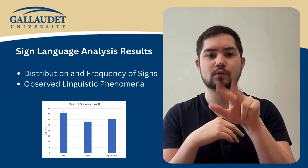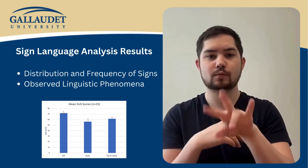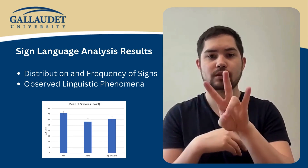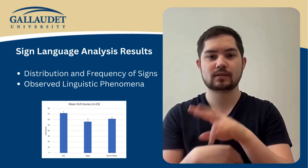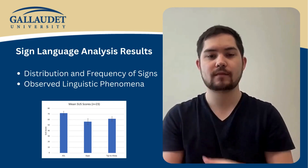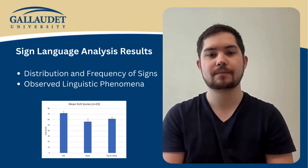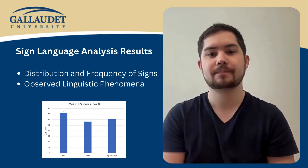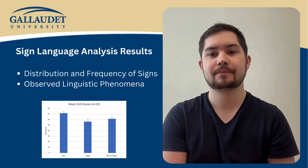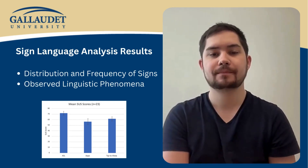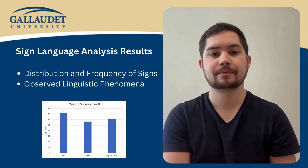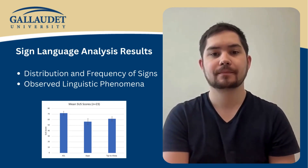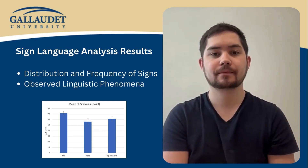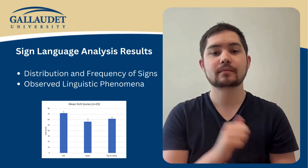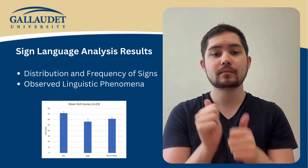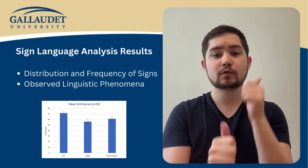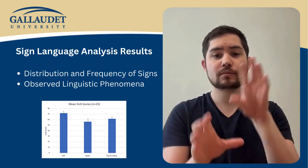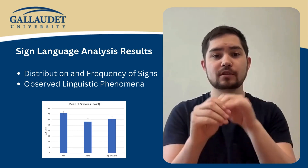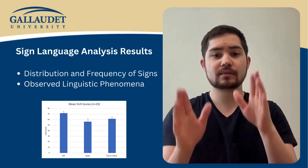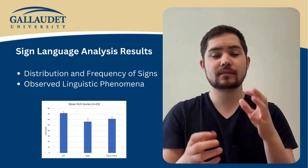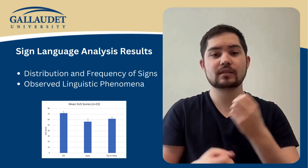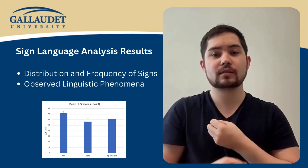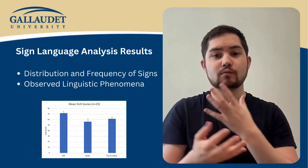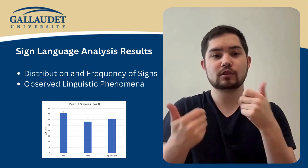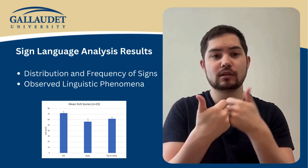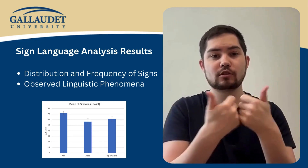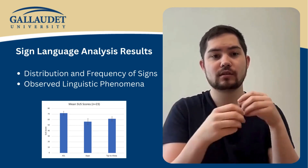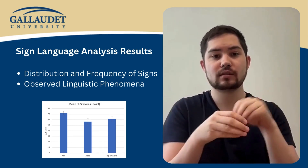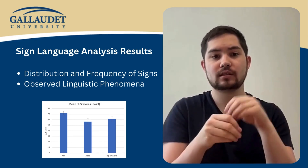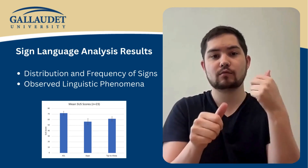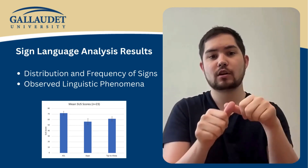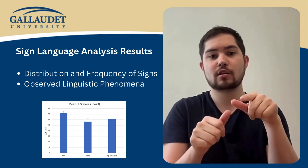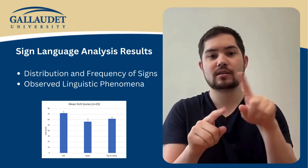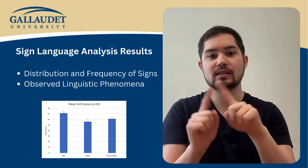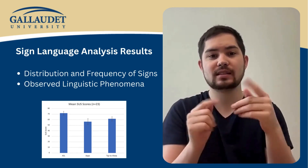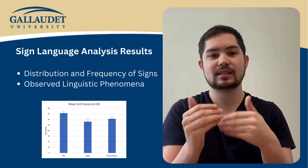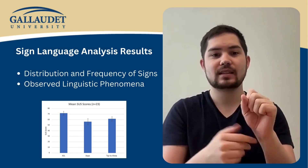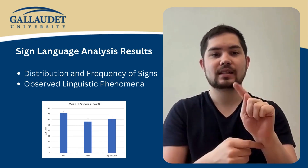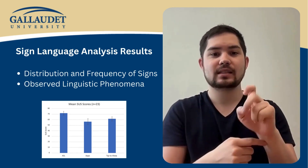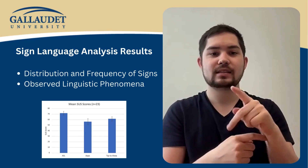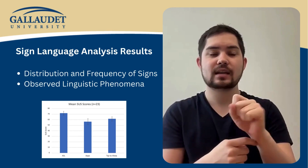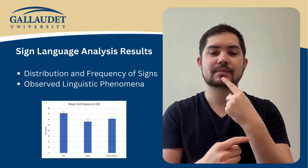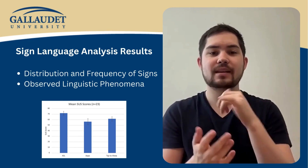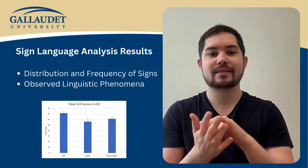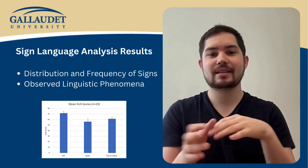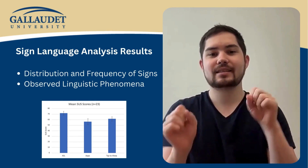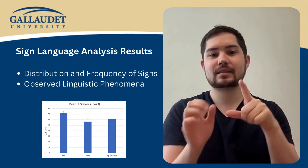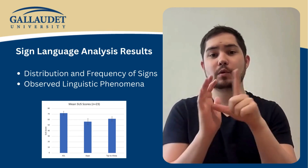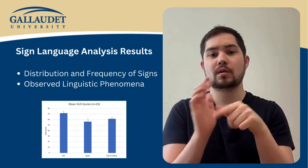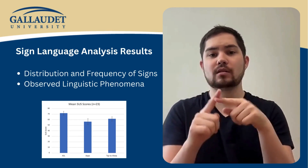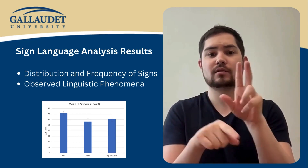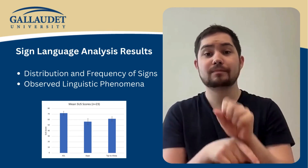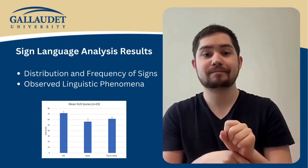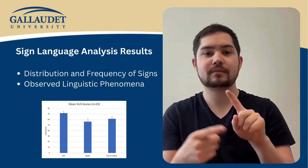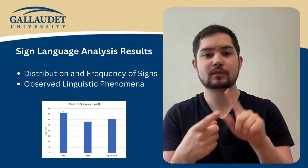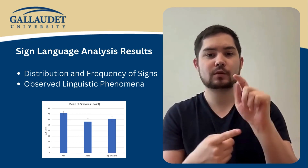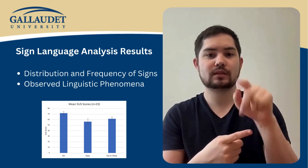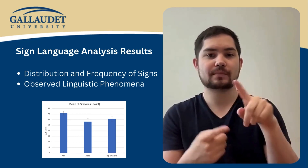below 63.7. Most participants Express challenges in recalling the steps, stating that it takes them